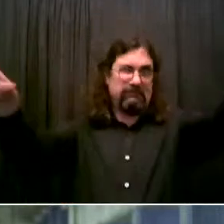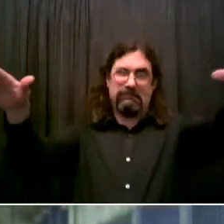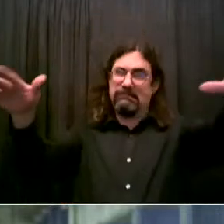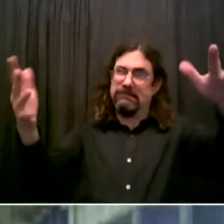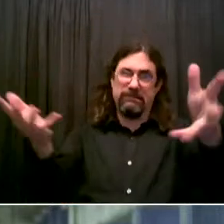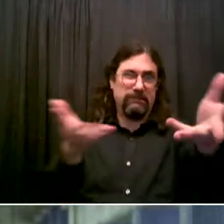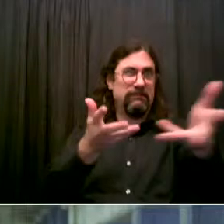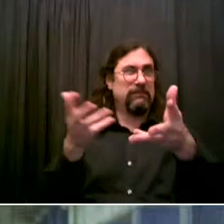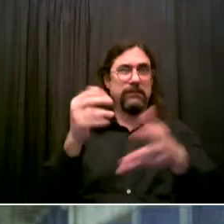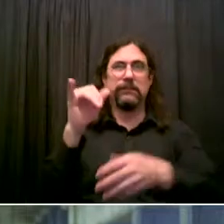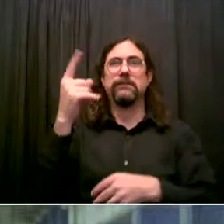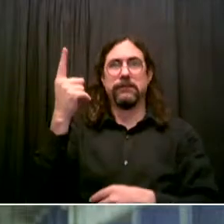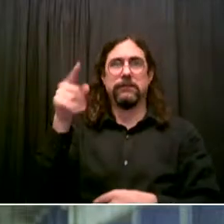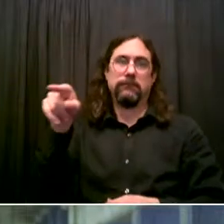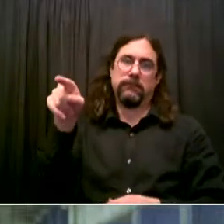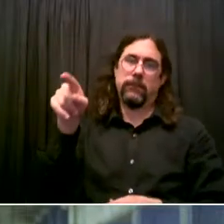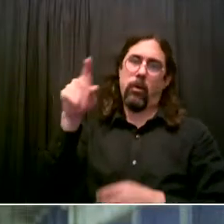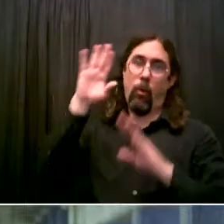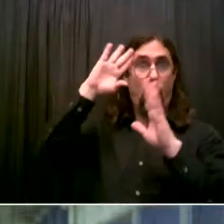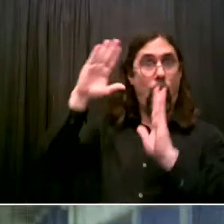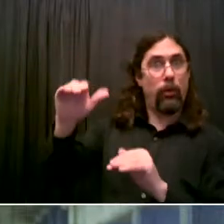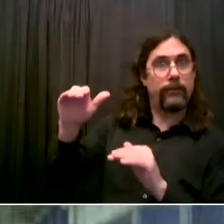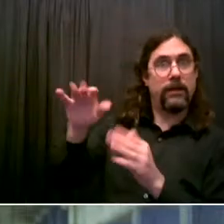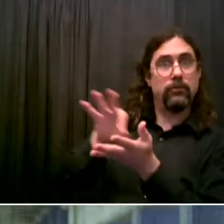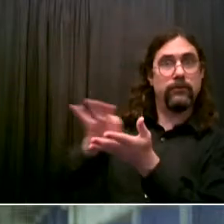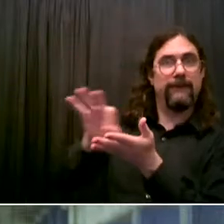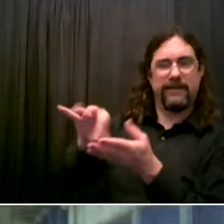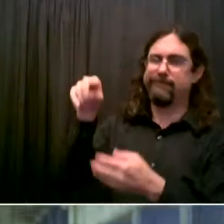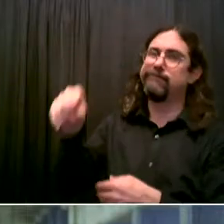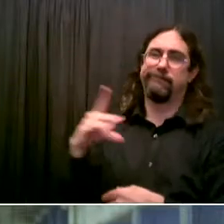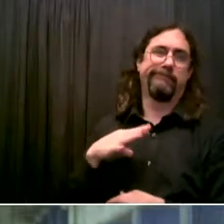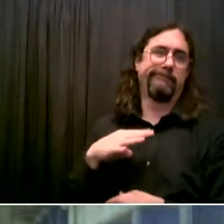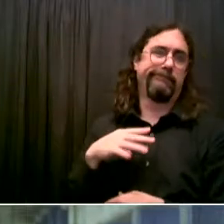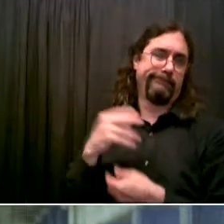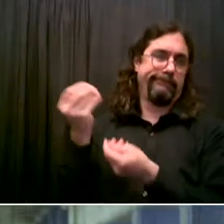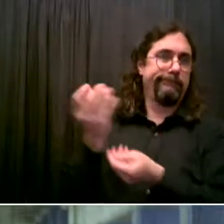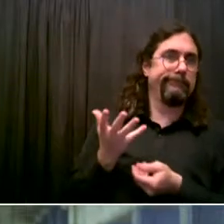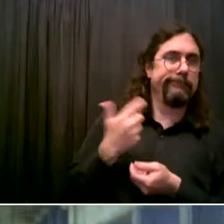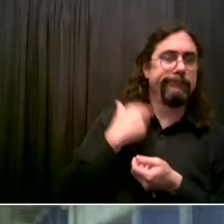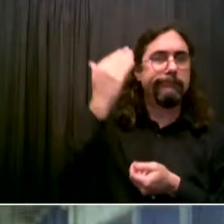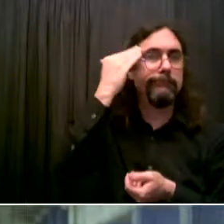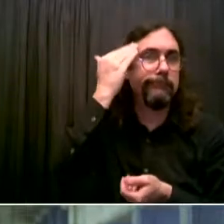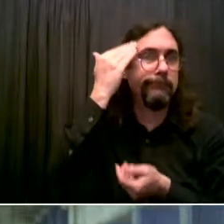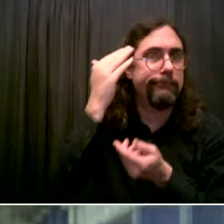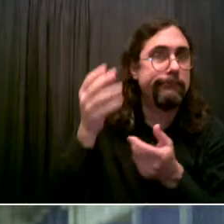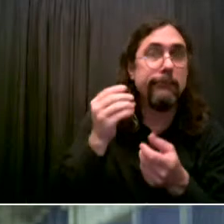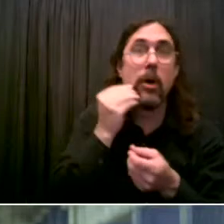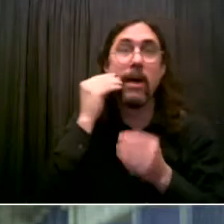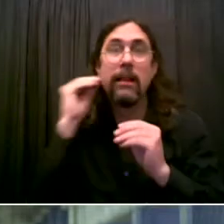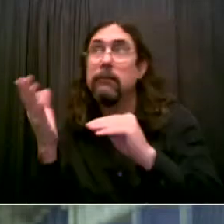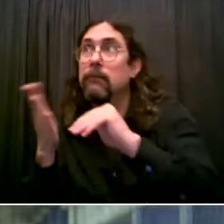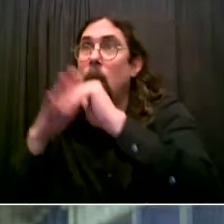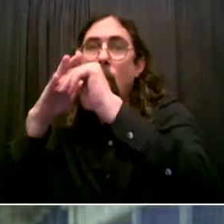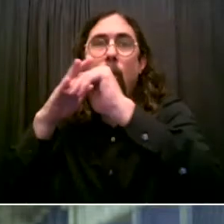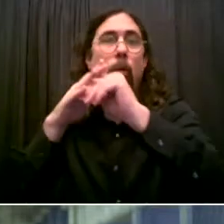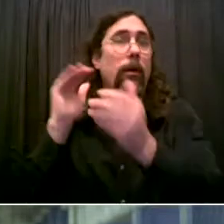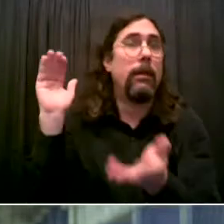WE HAVE. IT IS SHOWING THAT THE OUTREACHES WORKING MORE AND MORE . WITH ALL OF THOSE SHELTER